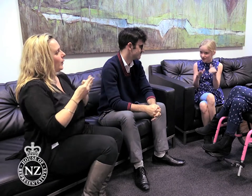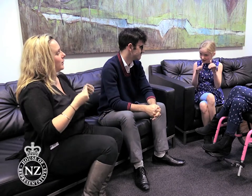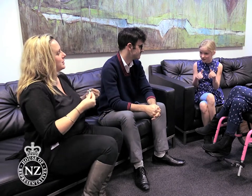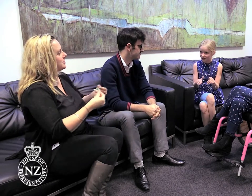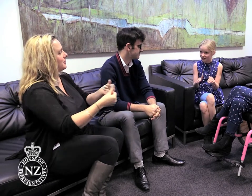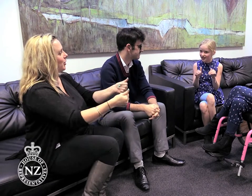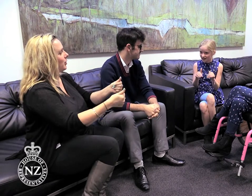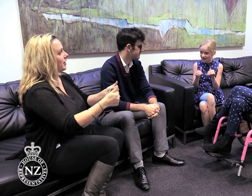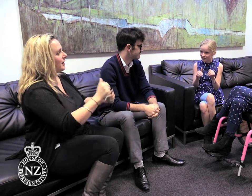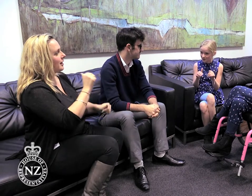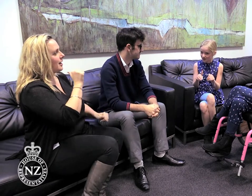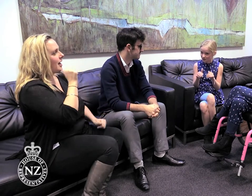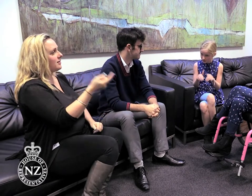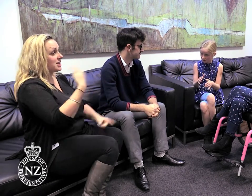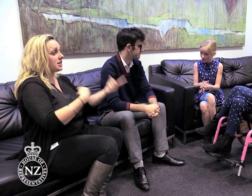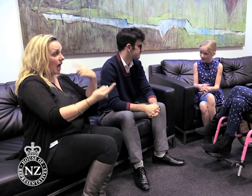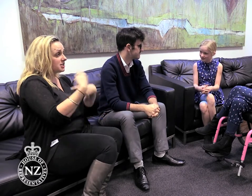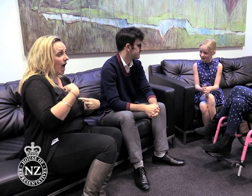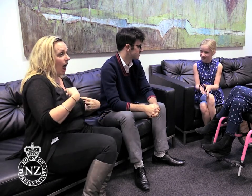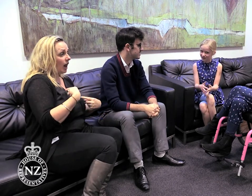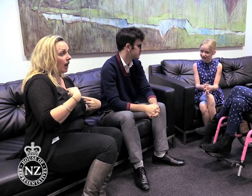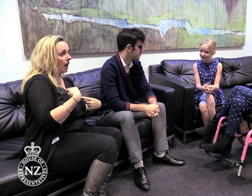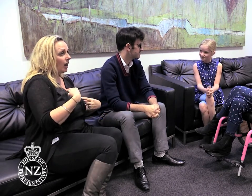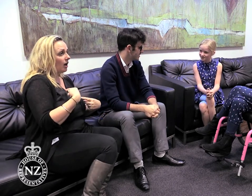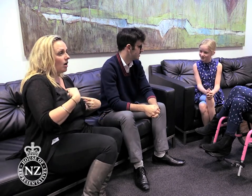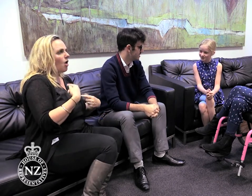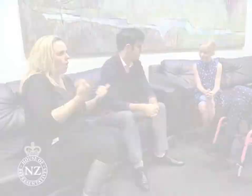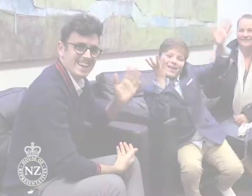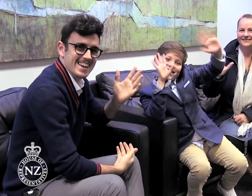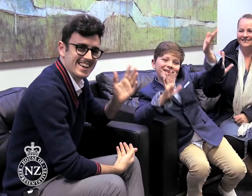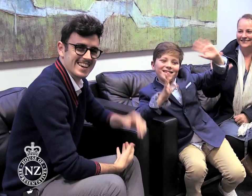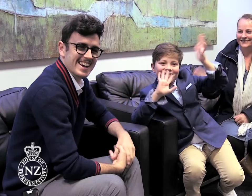But when you actually get in you do warm up - it's kind of like that.